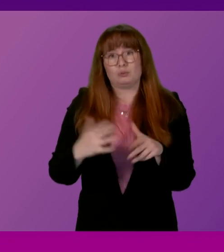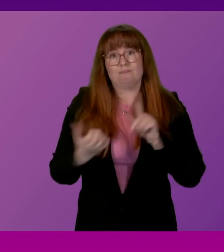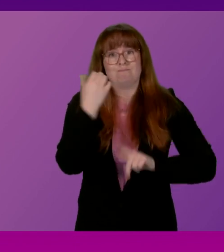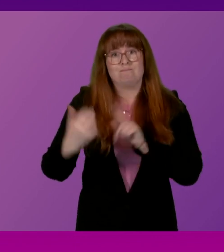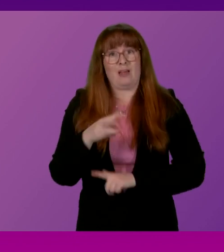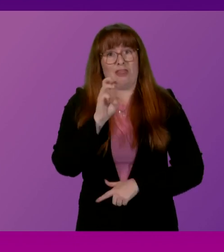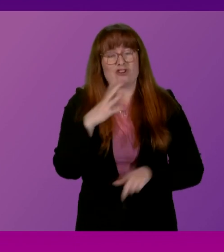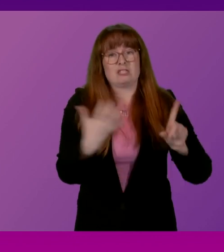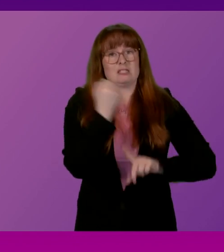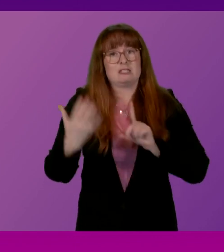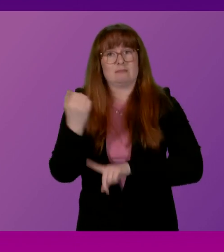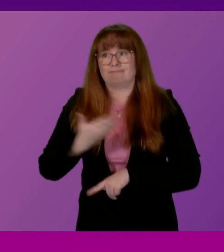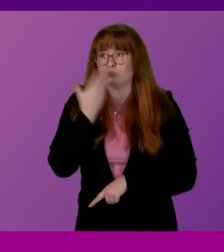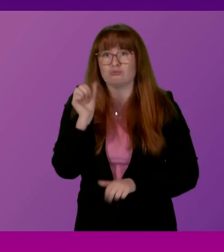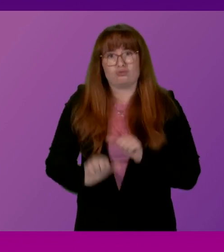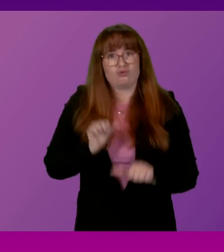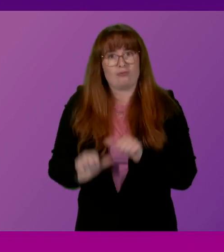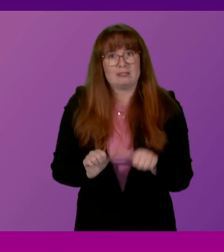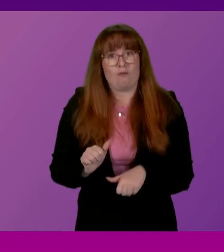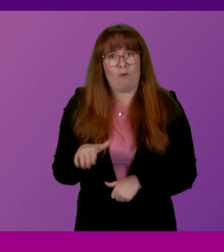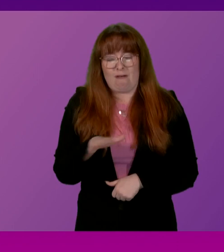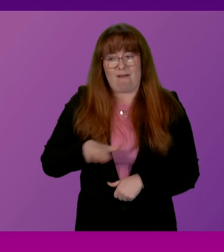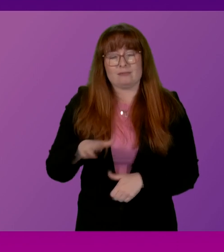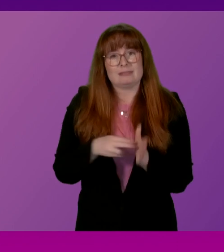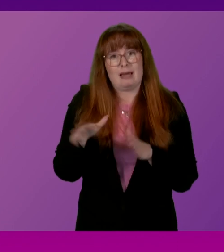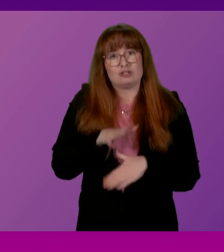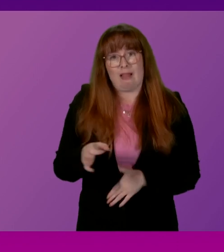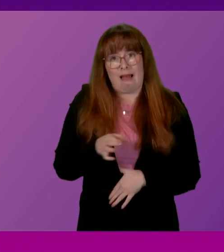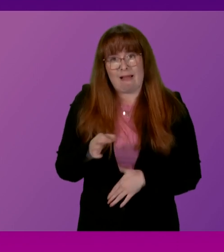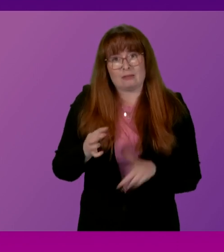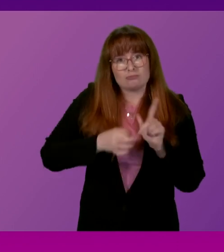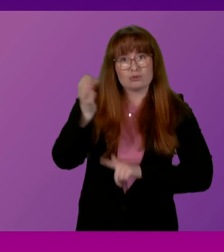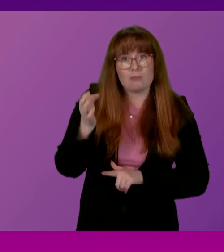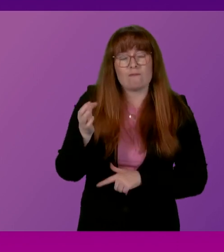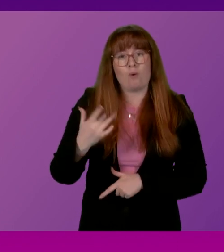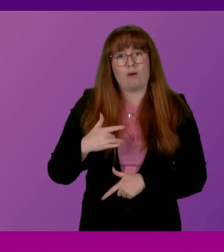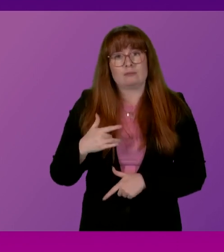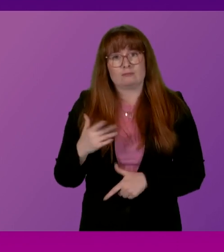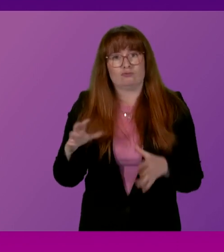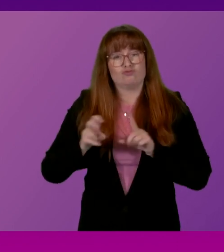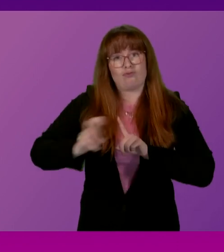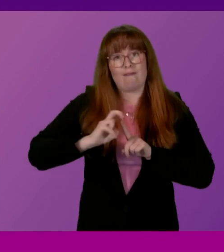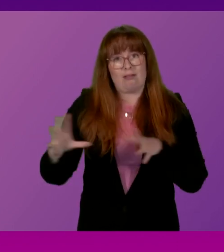on inconsistencies in island authority funding and the improvement of lifeline transport links.